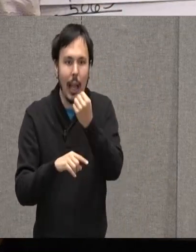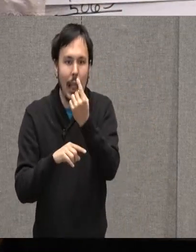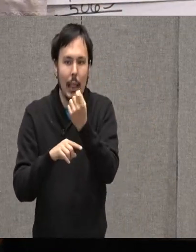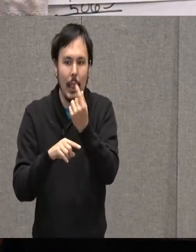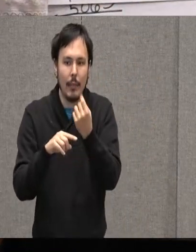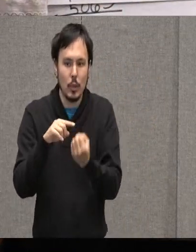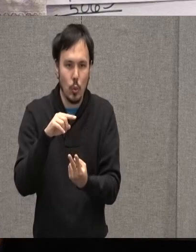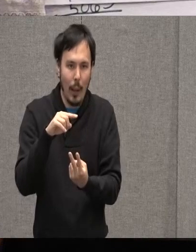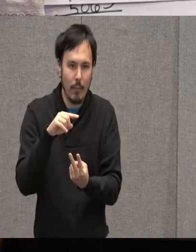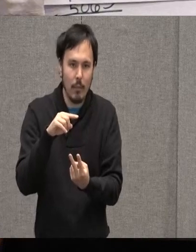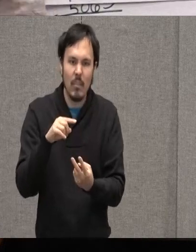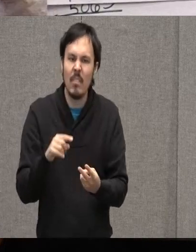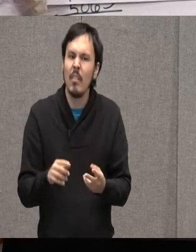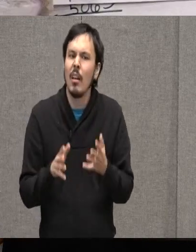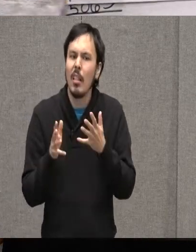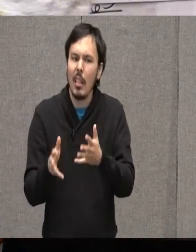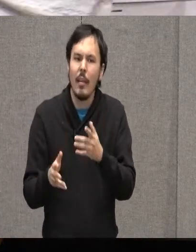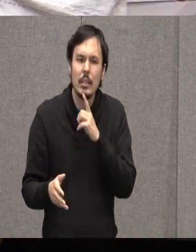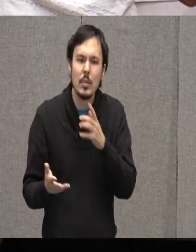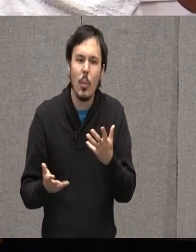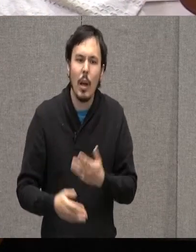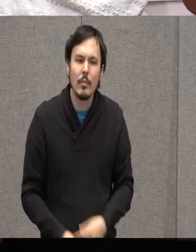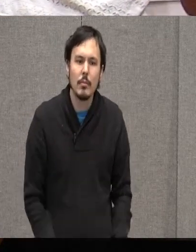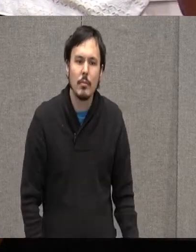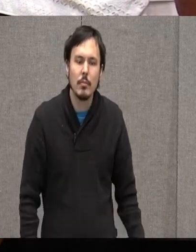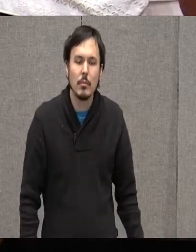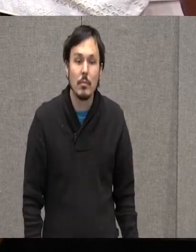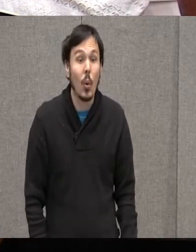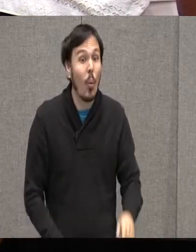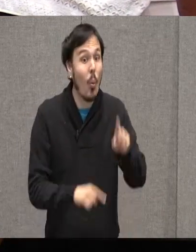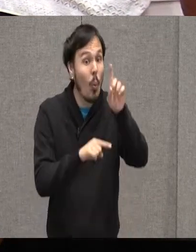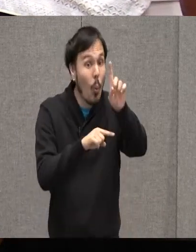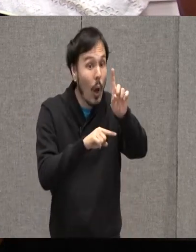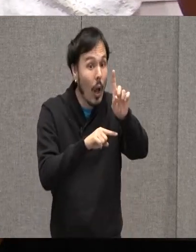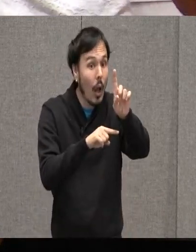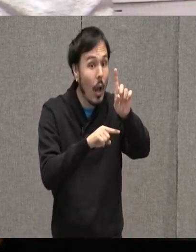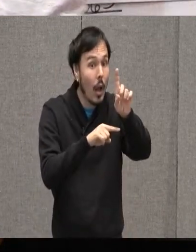1/12, I'm done I got it.